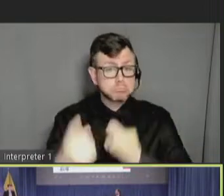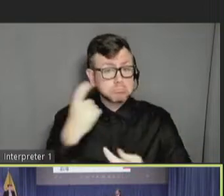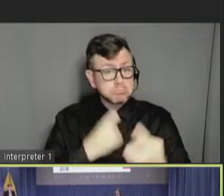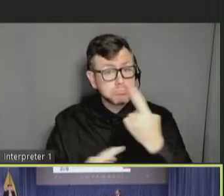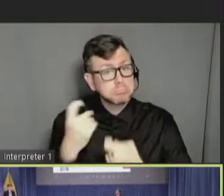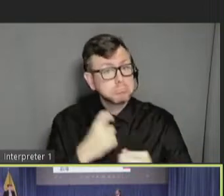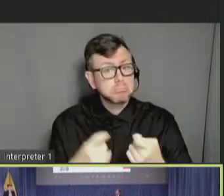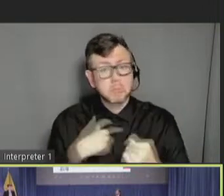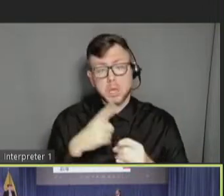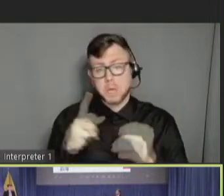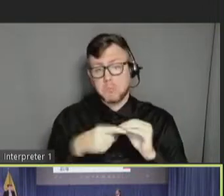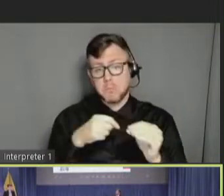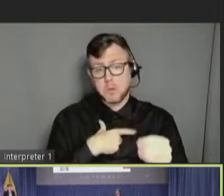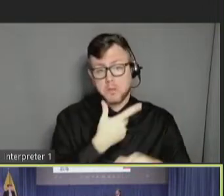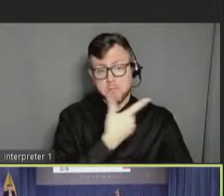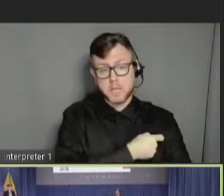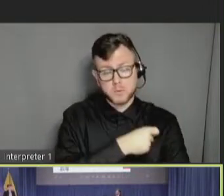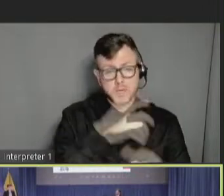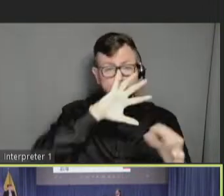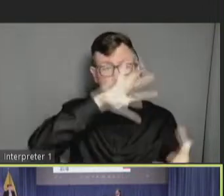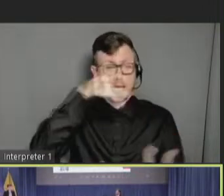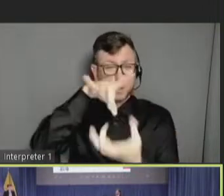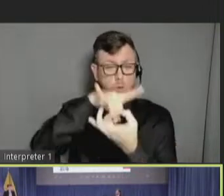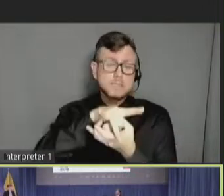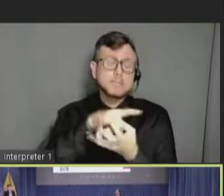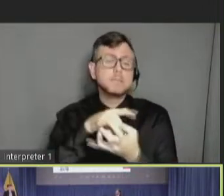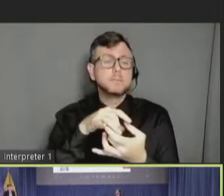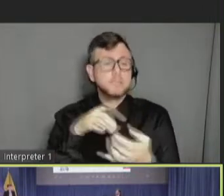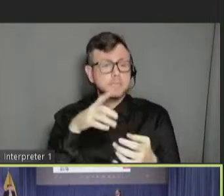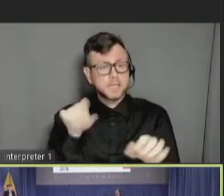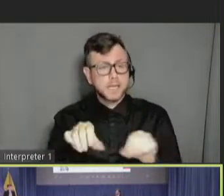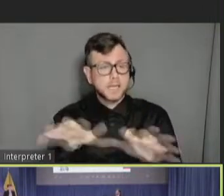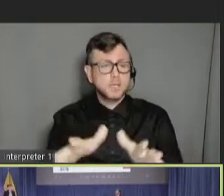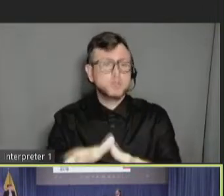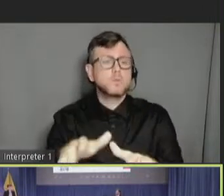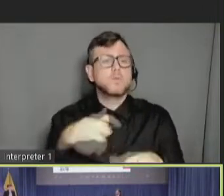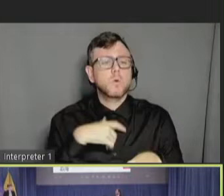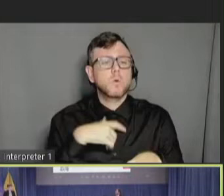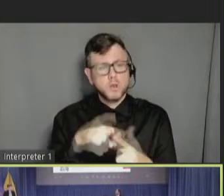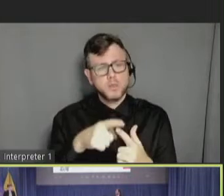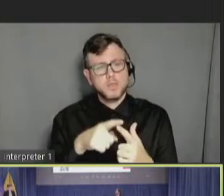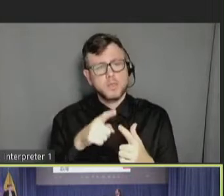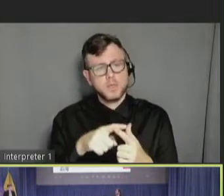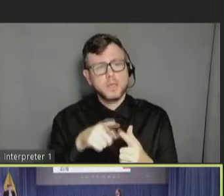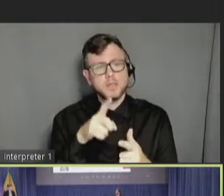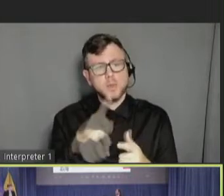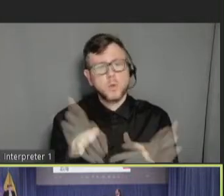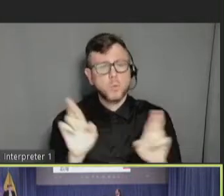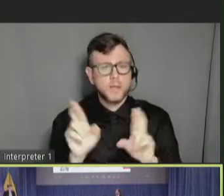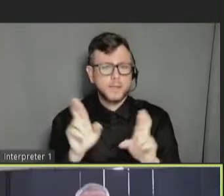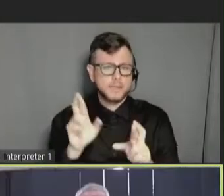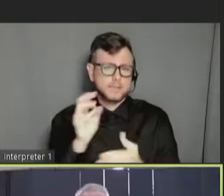either about the Vaccine Ecosystem Initiative, or the Immunisation Readiness Index. Thank you again.